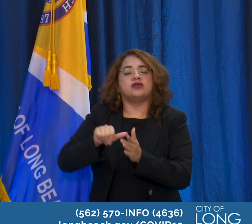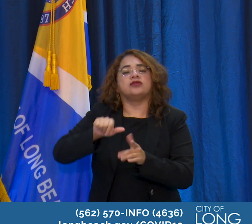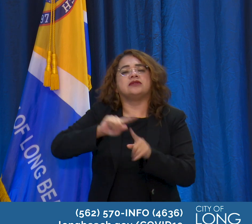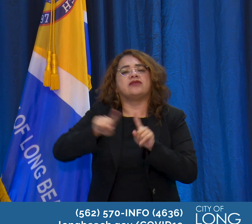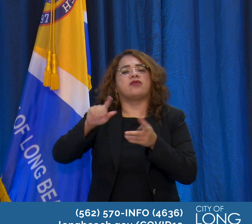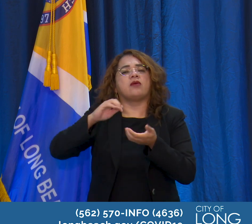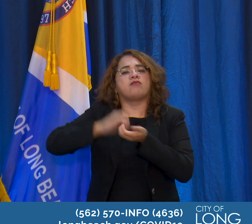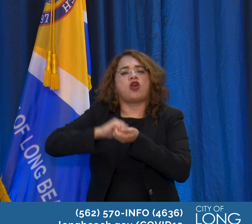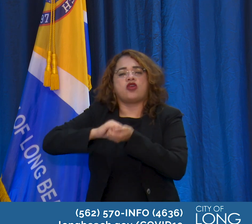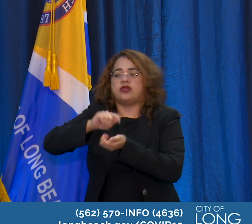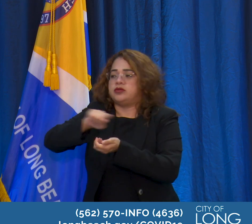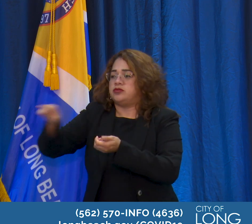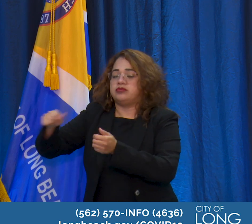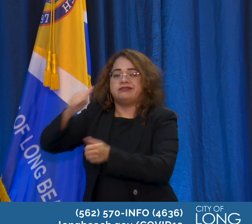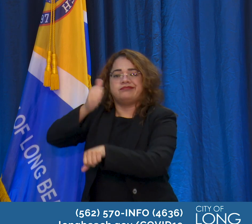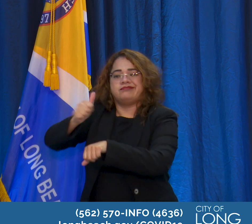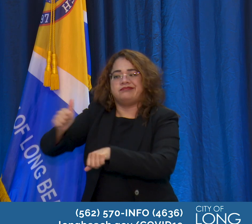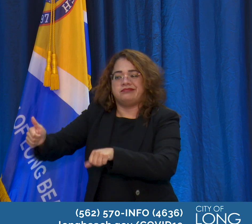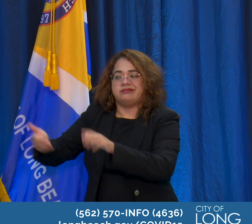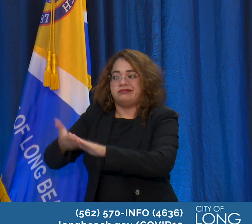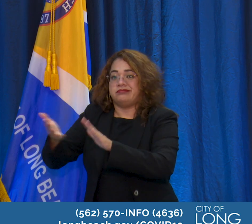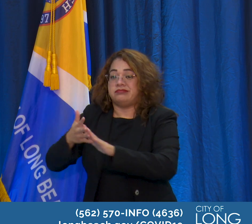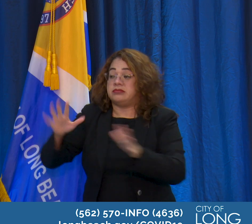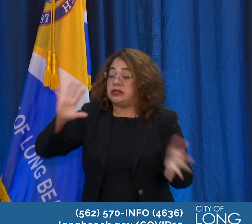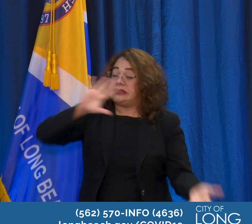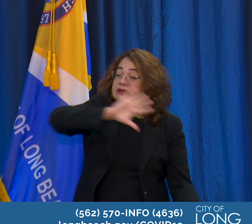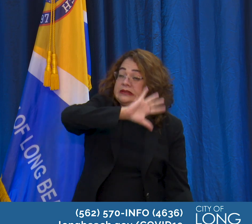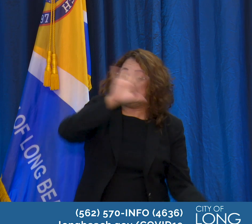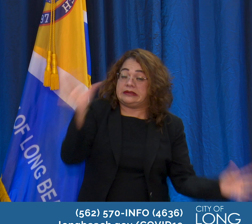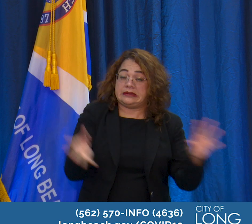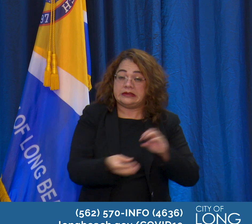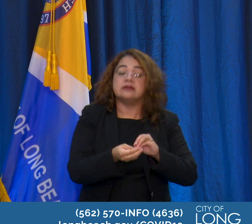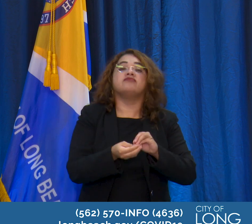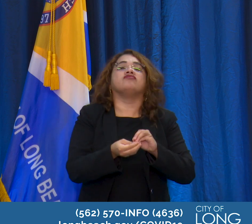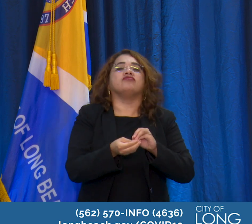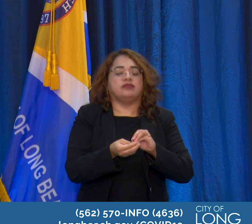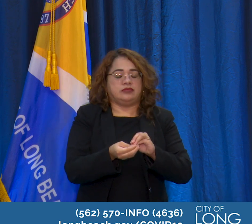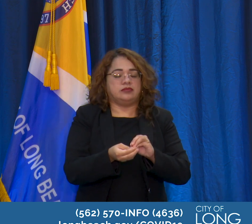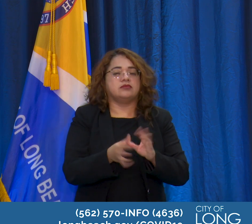and that's significant and I would, with certainty, know that we have one of the best and most